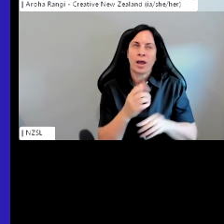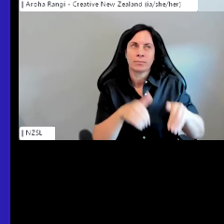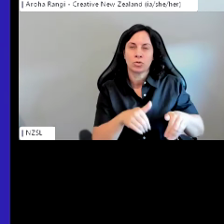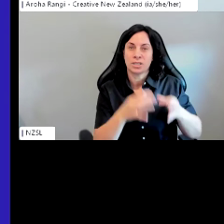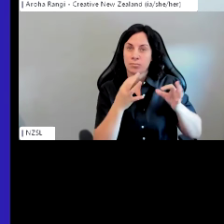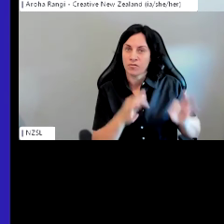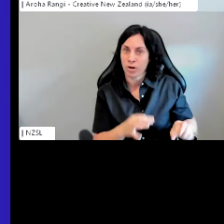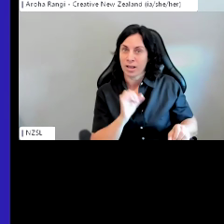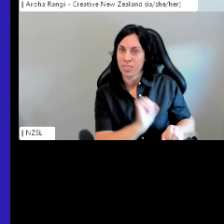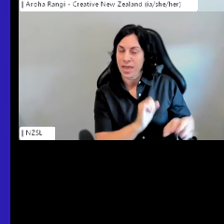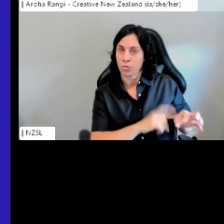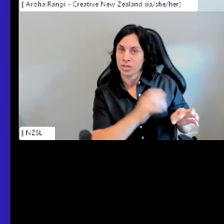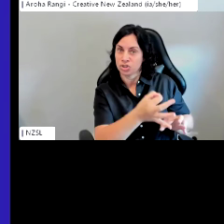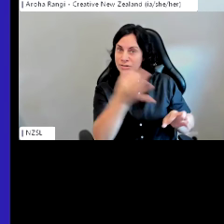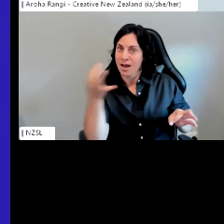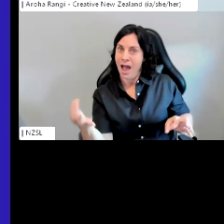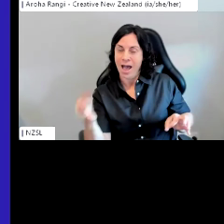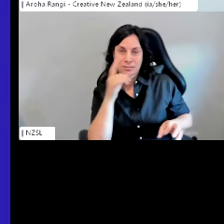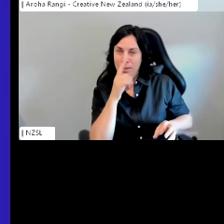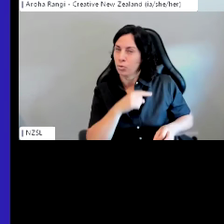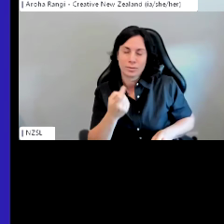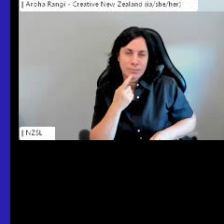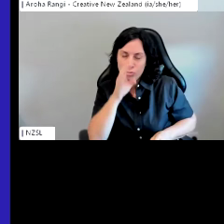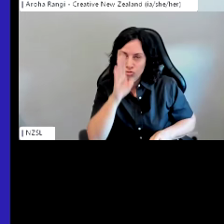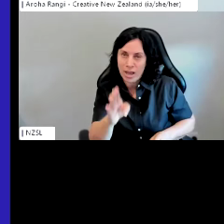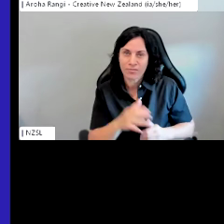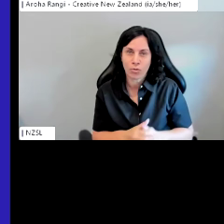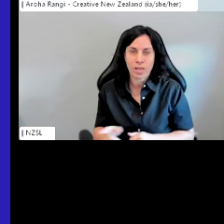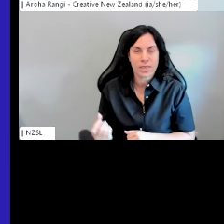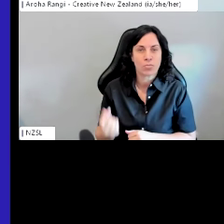are um what they've done is um they realized nobody wanted to be on a mailing list like no